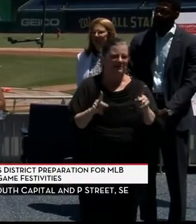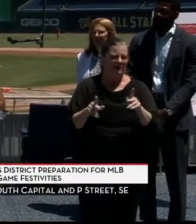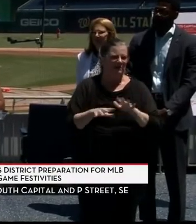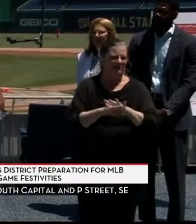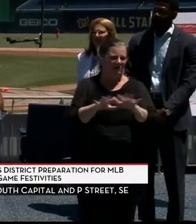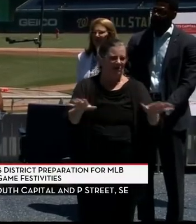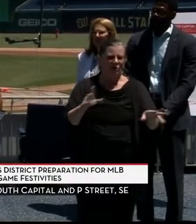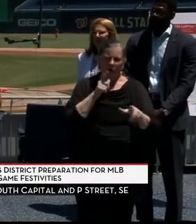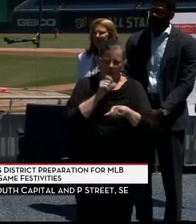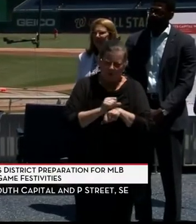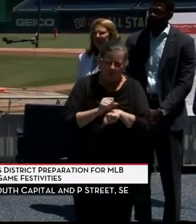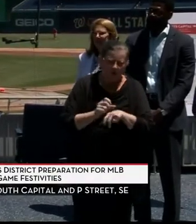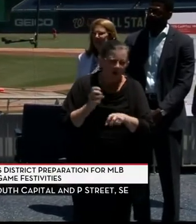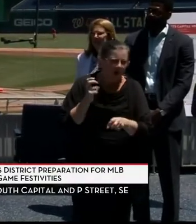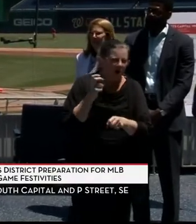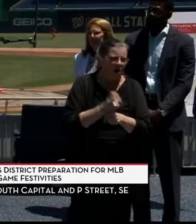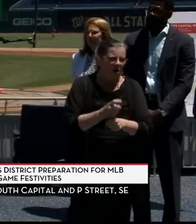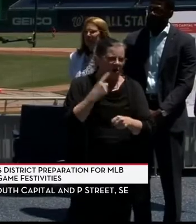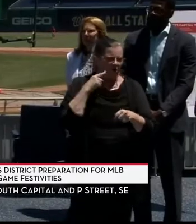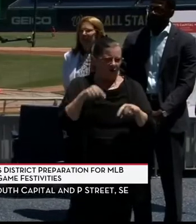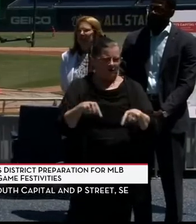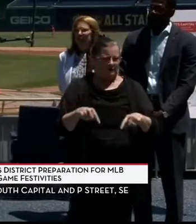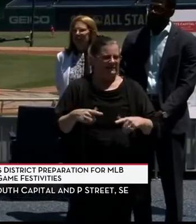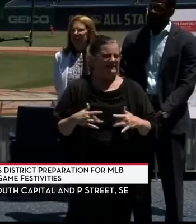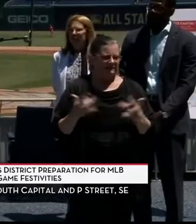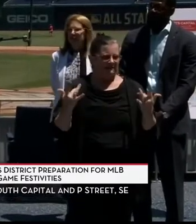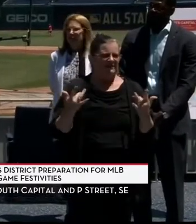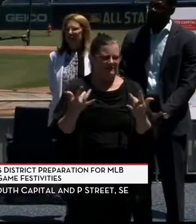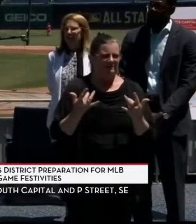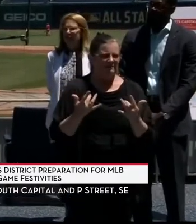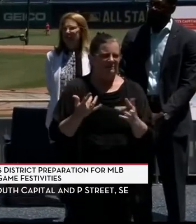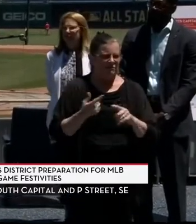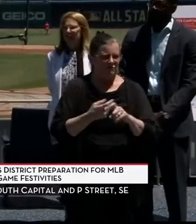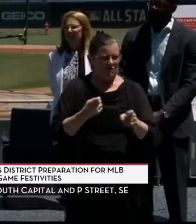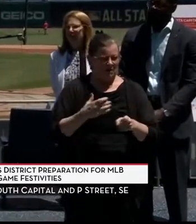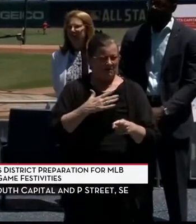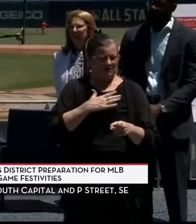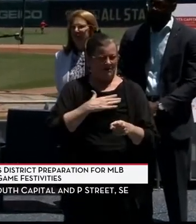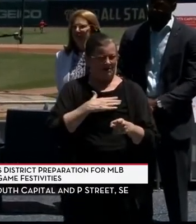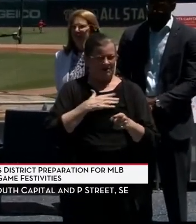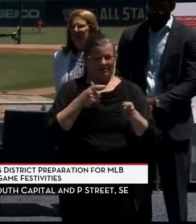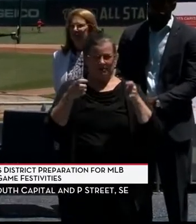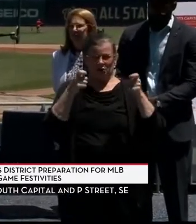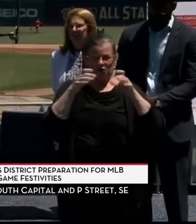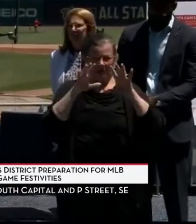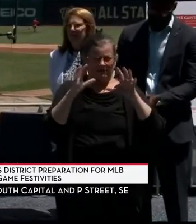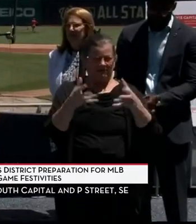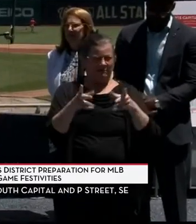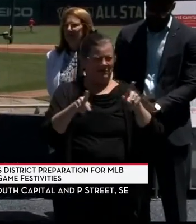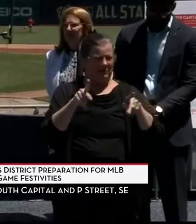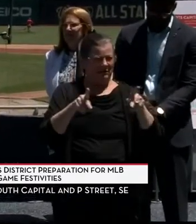THIS EVENT FROM MY ADMINISTRATION. YOU HEARD SOME QUESTIONS ABOUT CLEAN AND SAFE AND OUR DPW